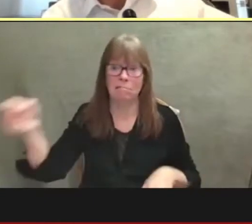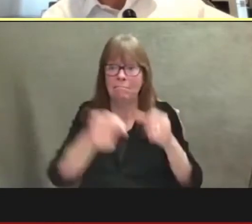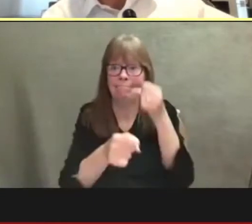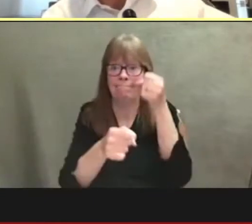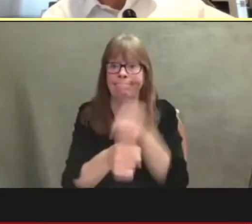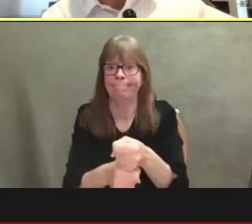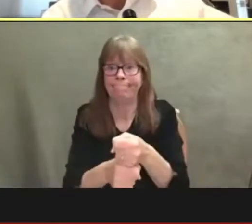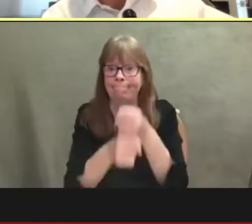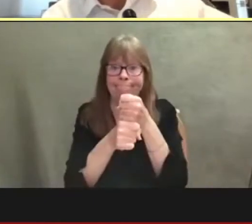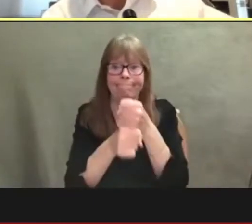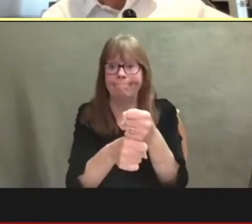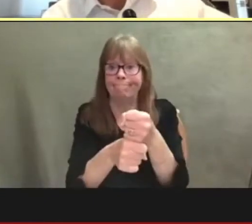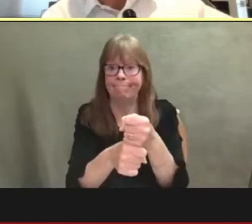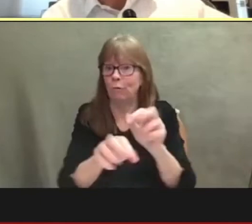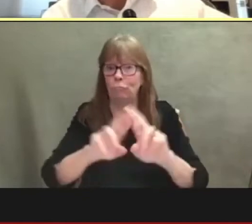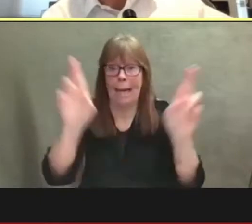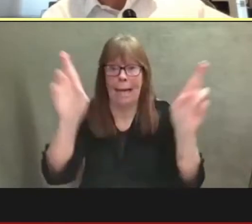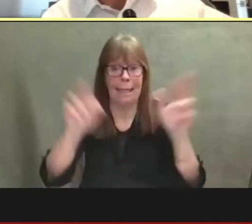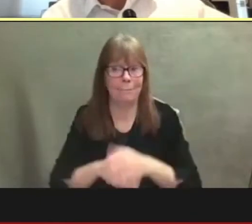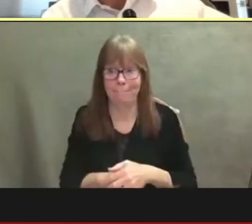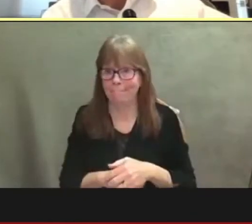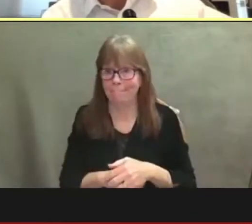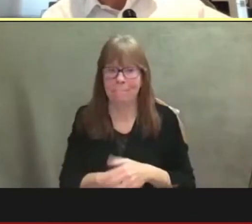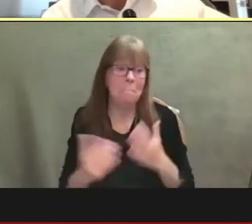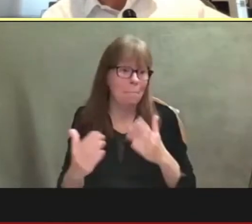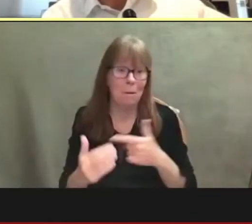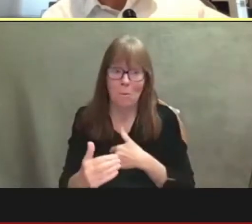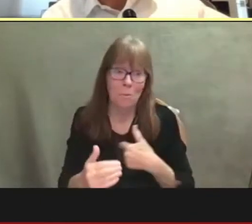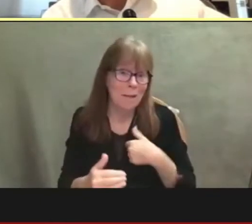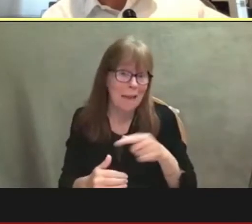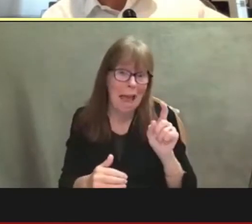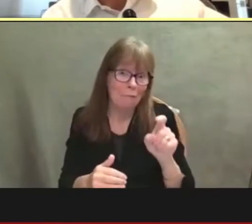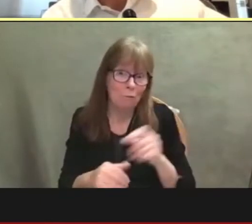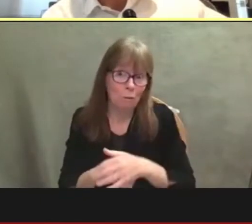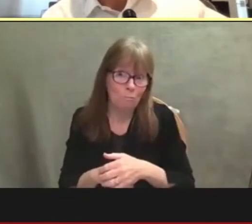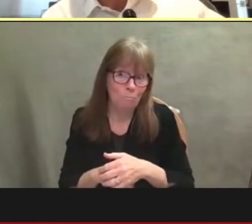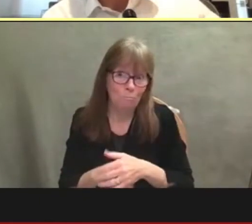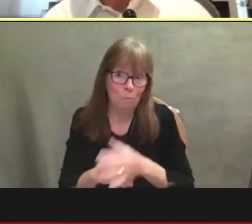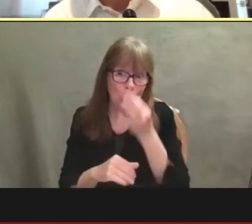And I think that we might have to do that, sooner rather than later.